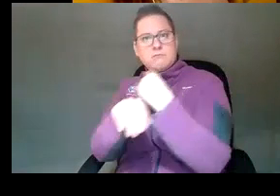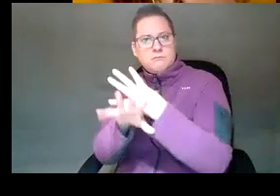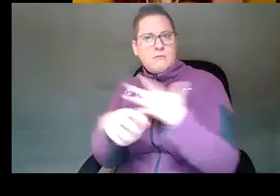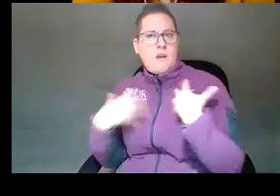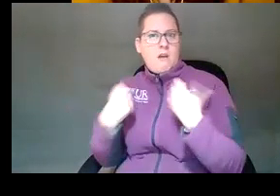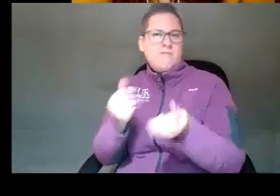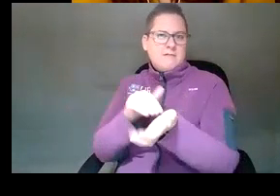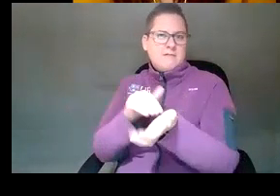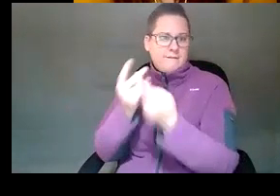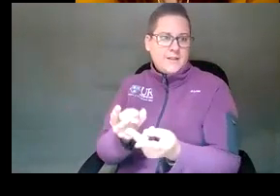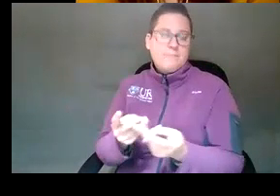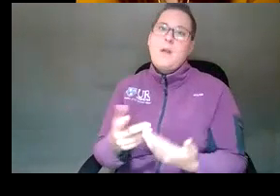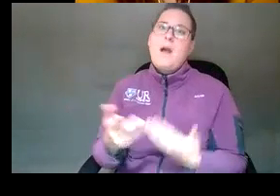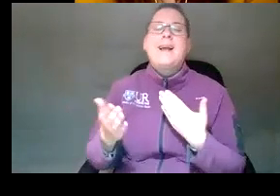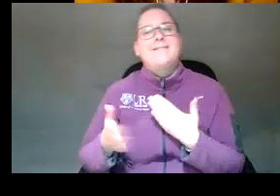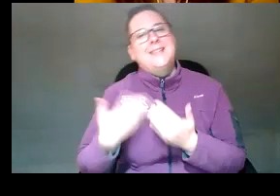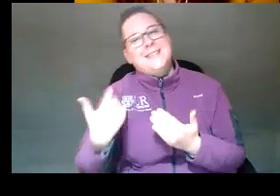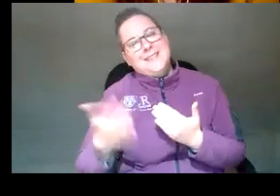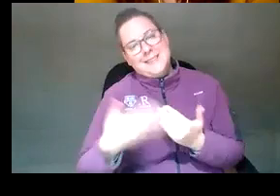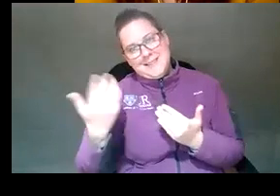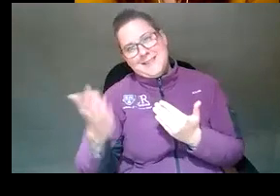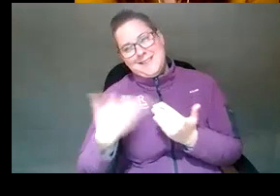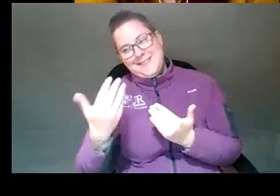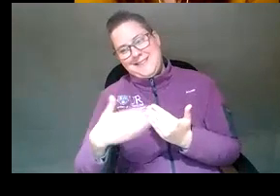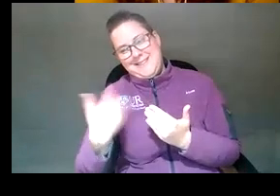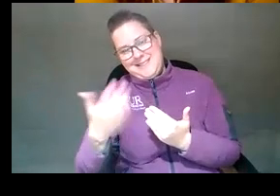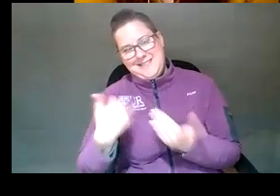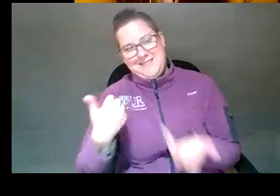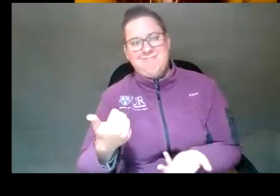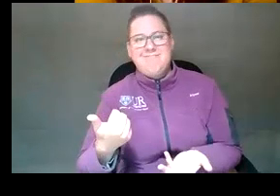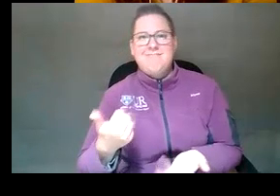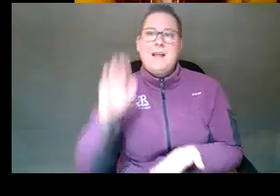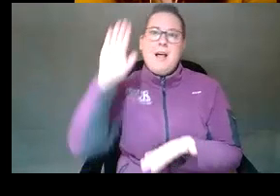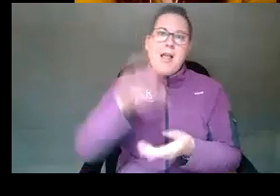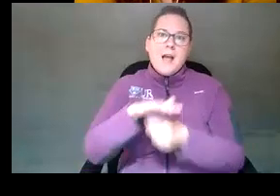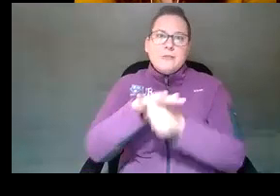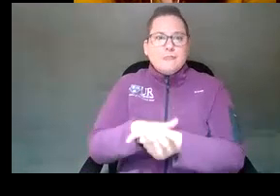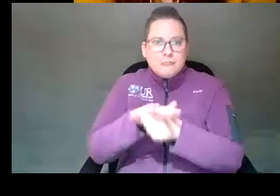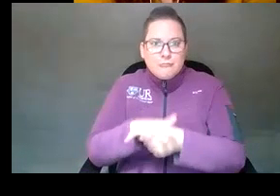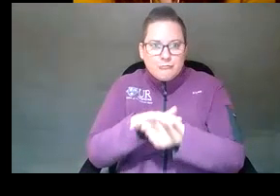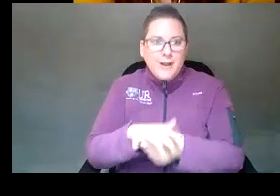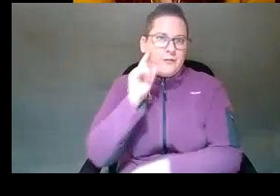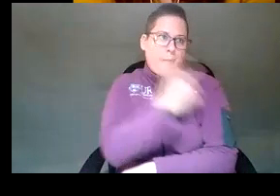convenience and ease so less stress transitioning for many patients was something that was noted